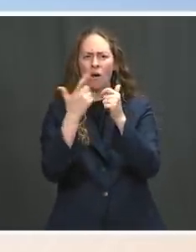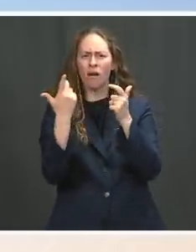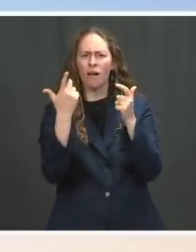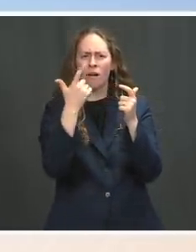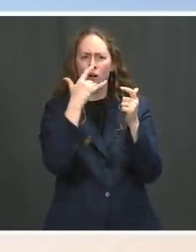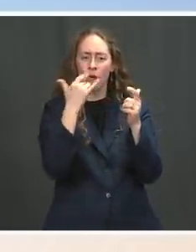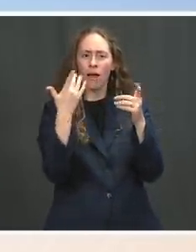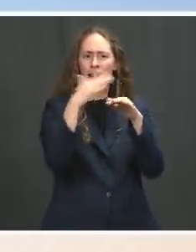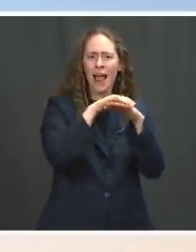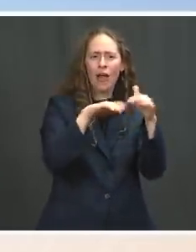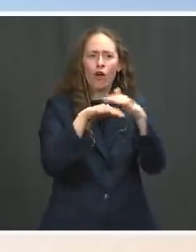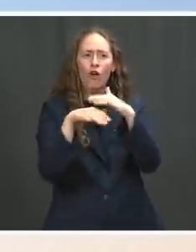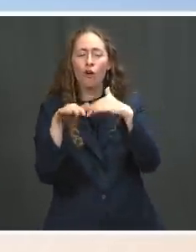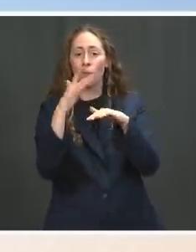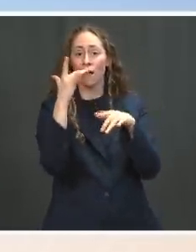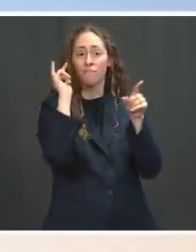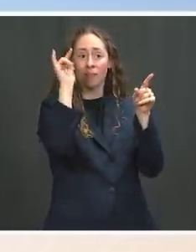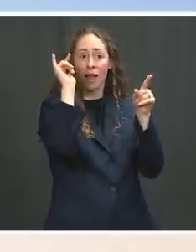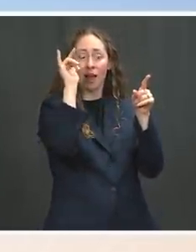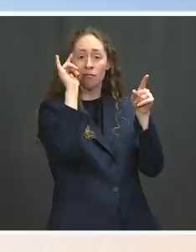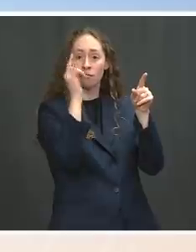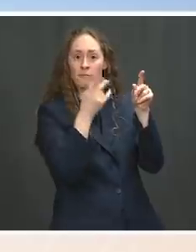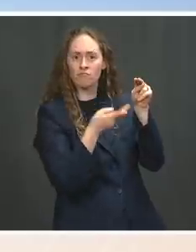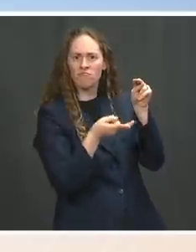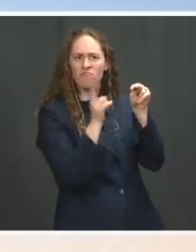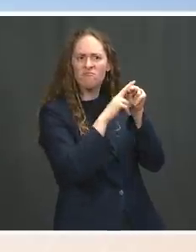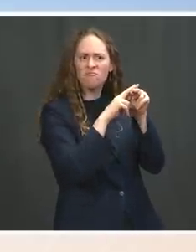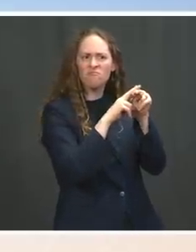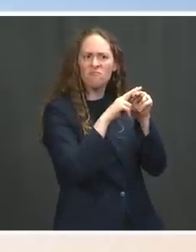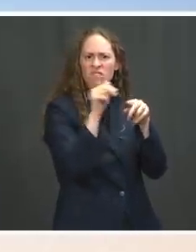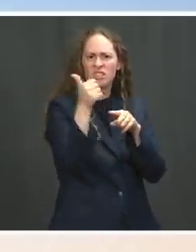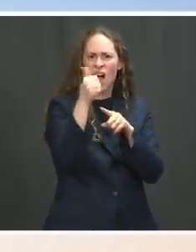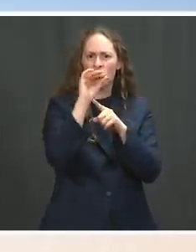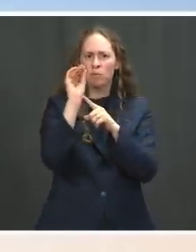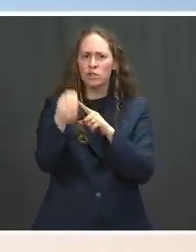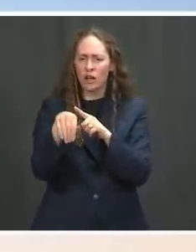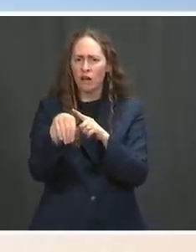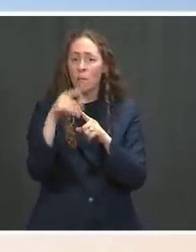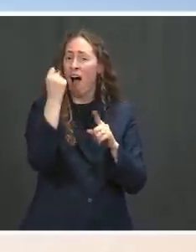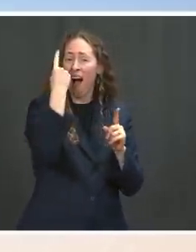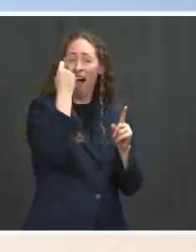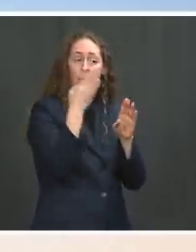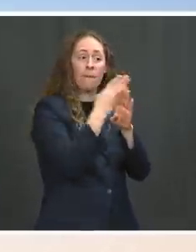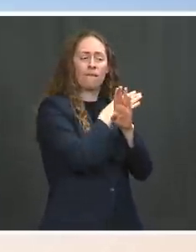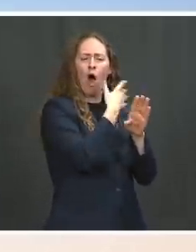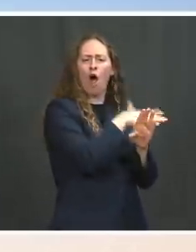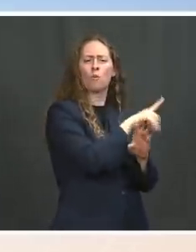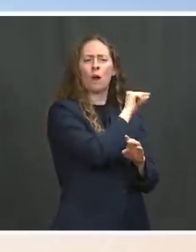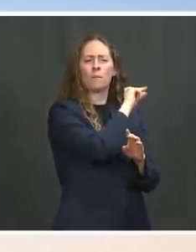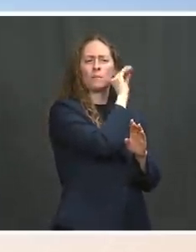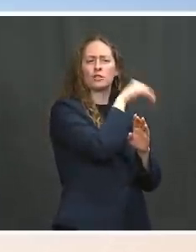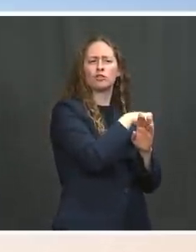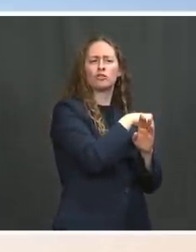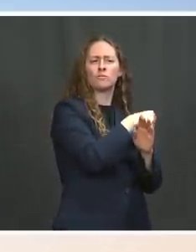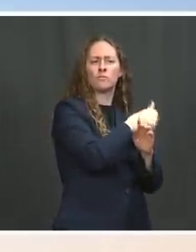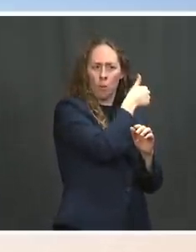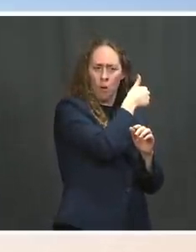but still being 20 percent below pre-pandemic levels; hotels seeing a price increase but remaining below pre-pandemic levels.